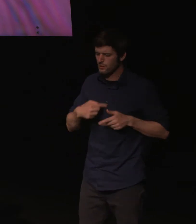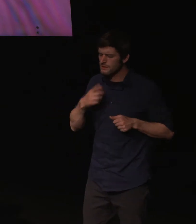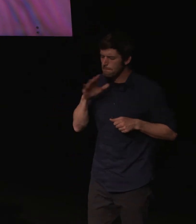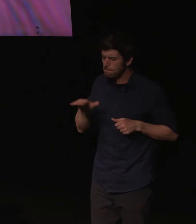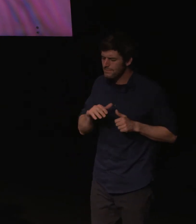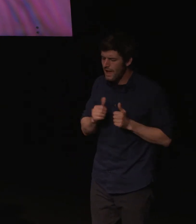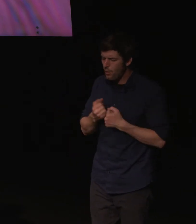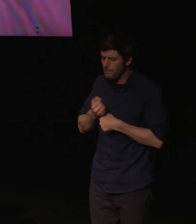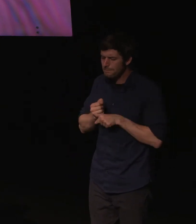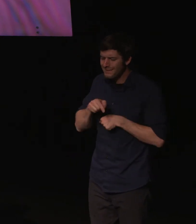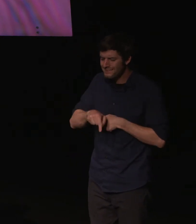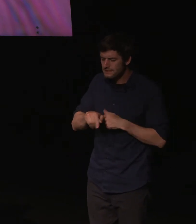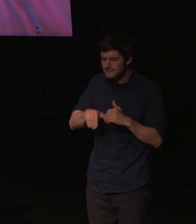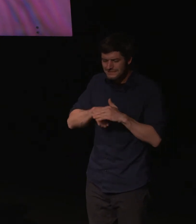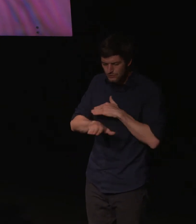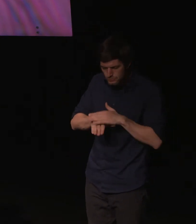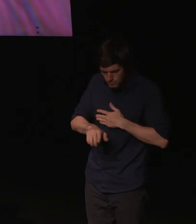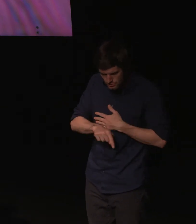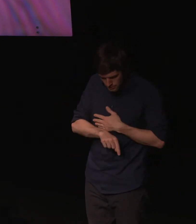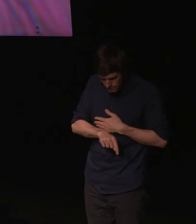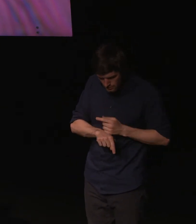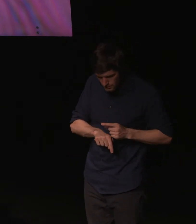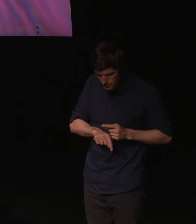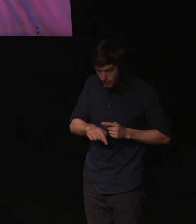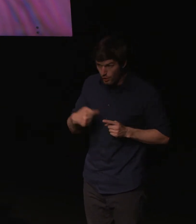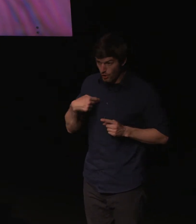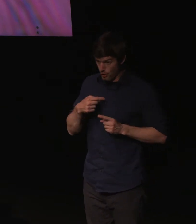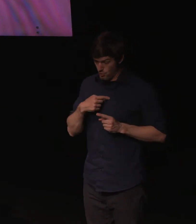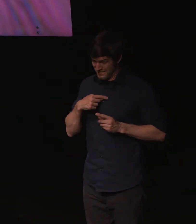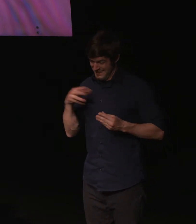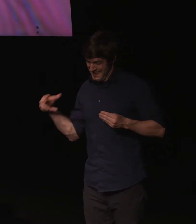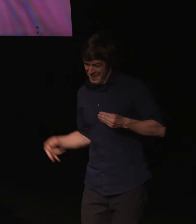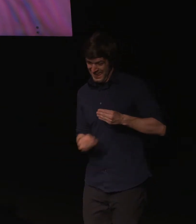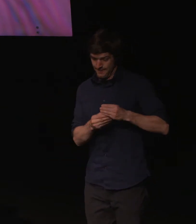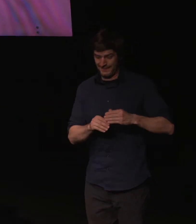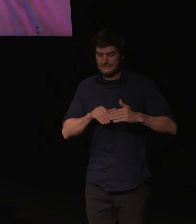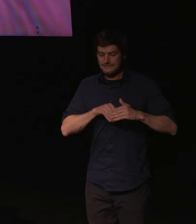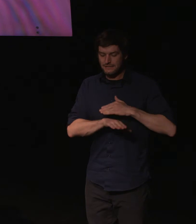Before they even know that there's another way to do it. Because if you learn something one way